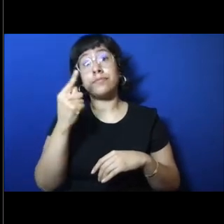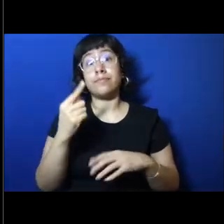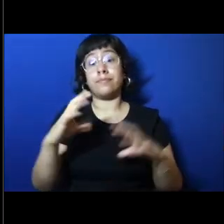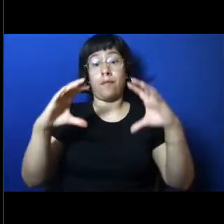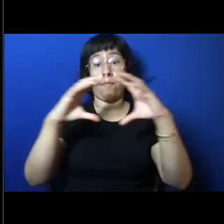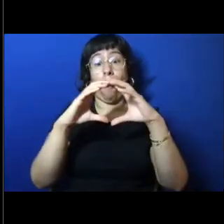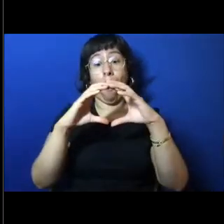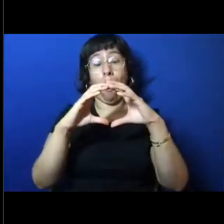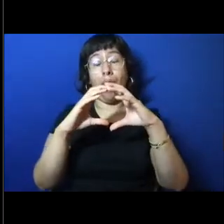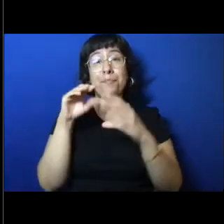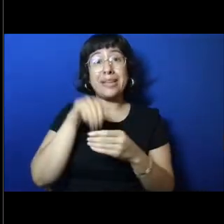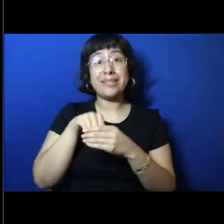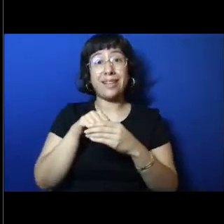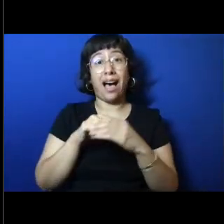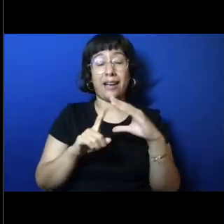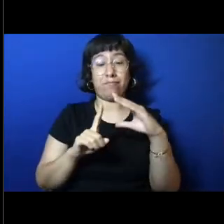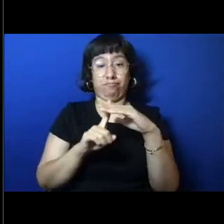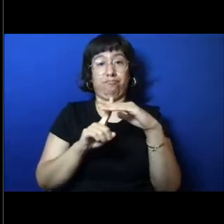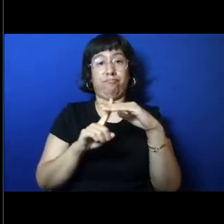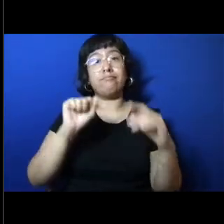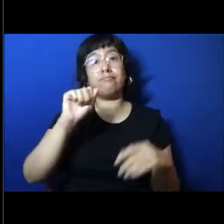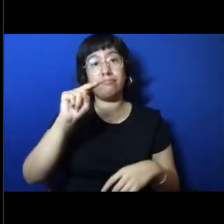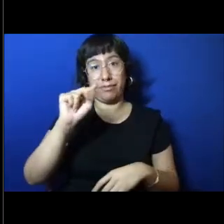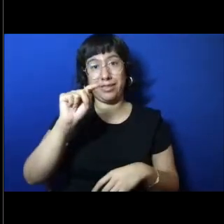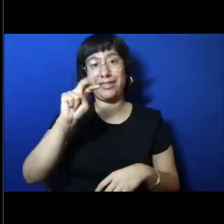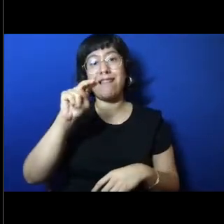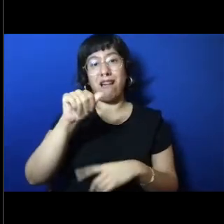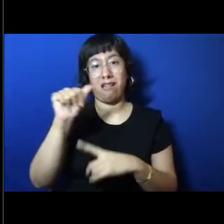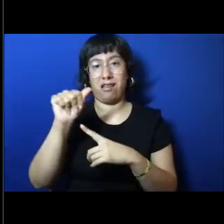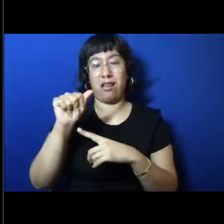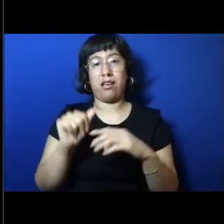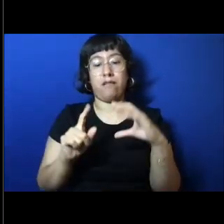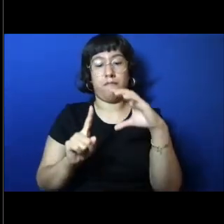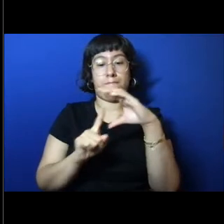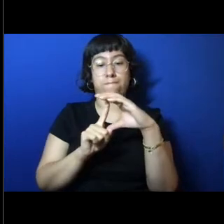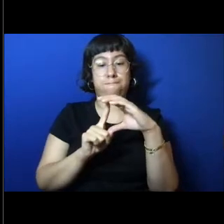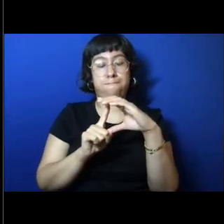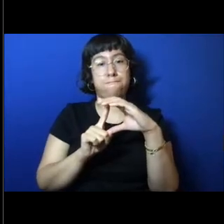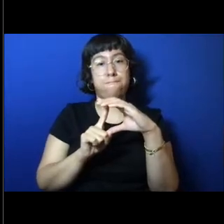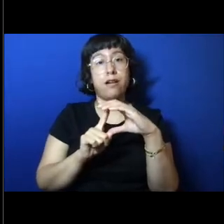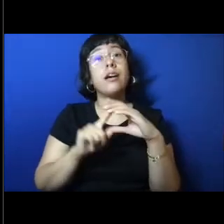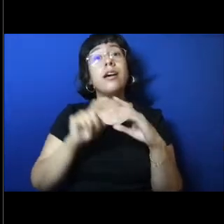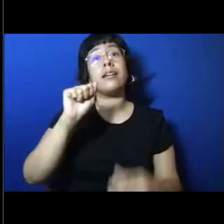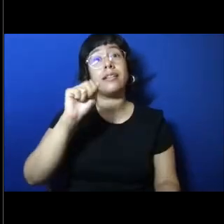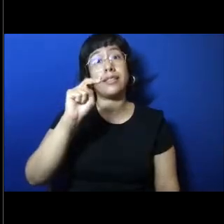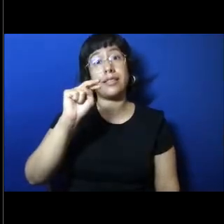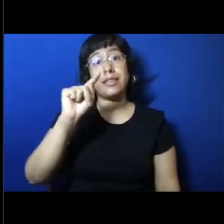Because it gets very windy on these plateaus. And so the antenna itself looks a little bit like a bird, like a bird bath.